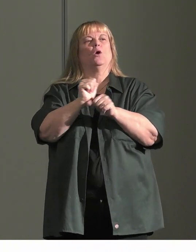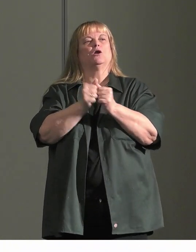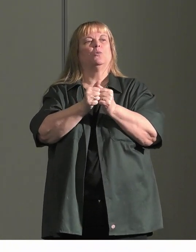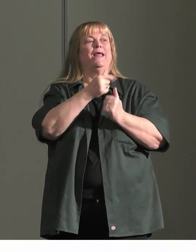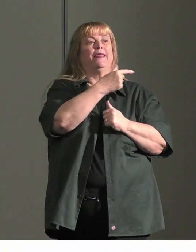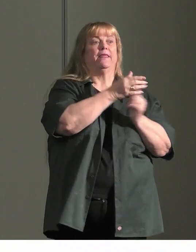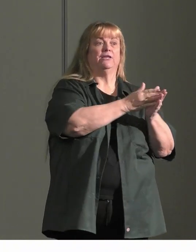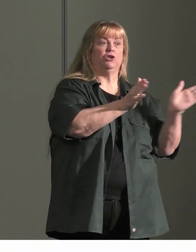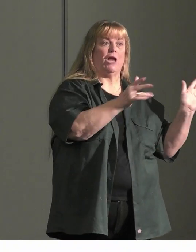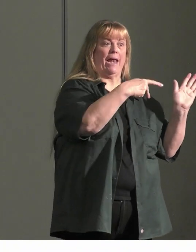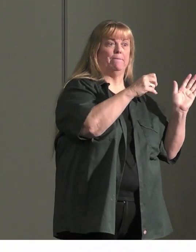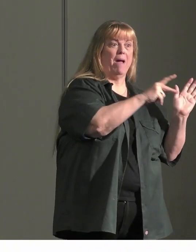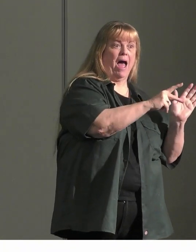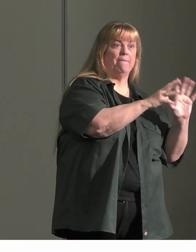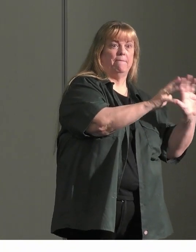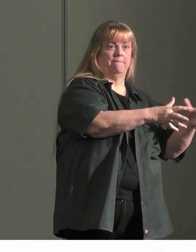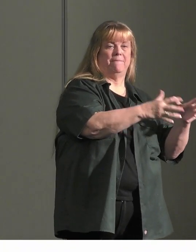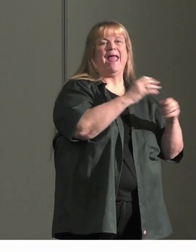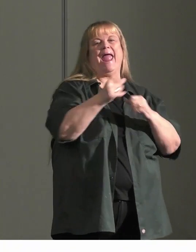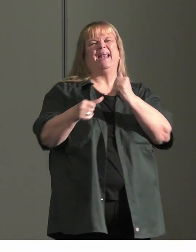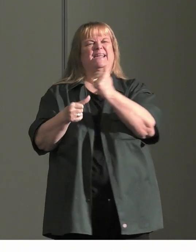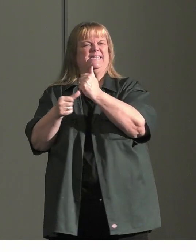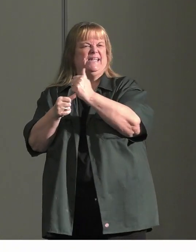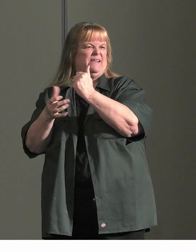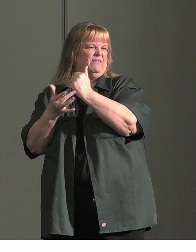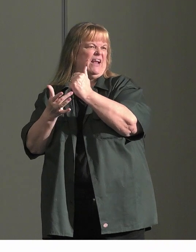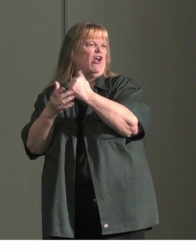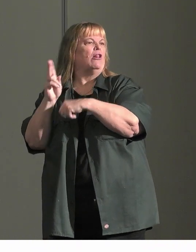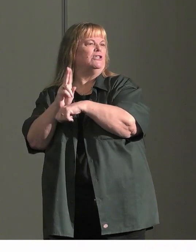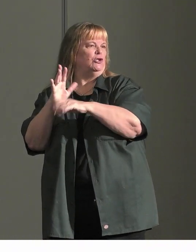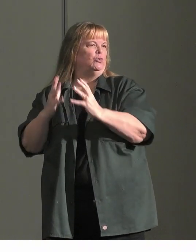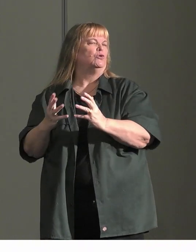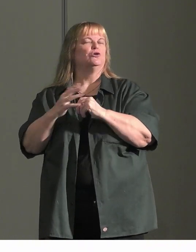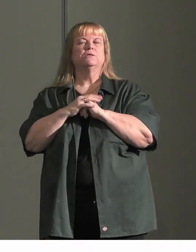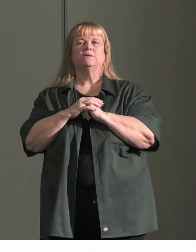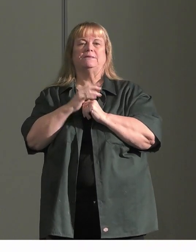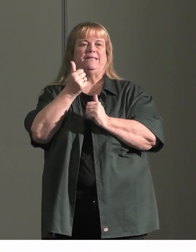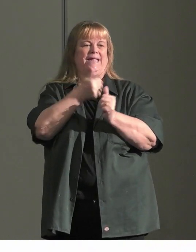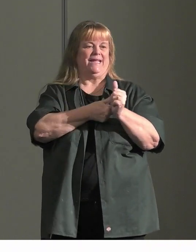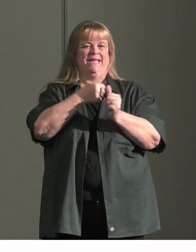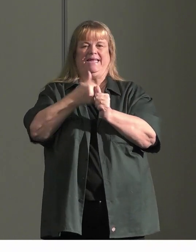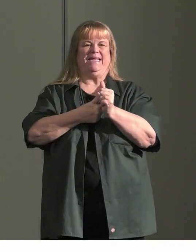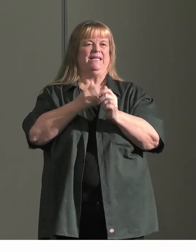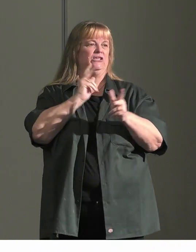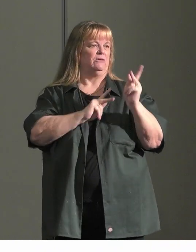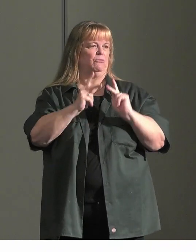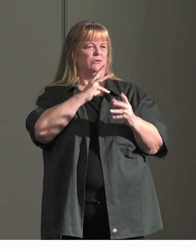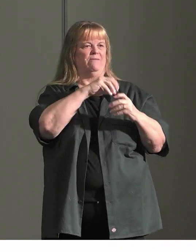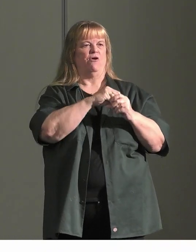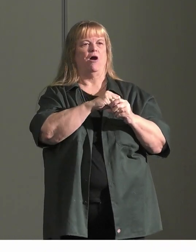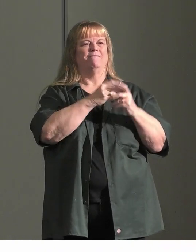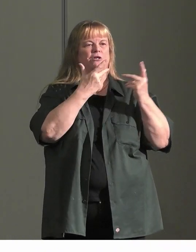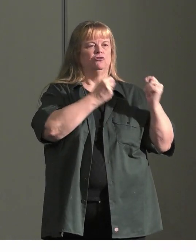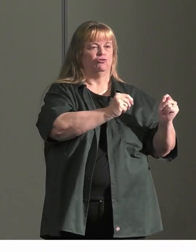users and assistive technology users and each of our participants attempted the same task